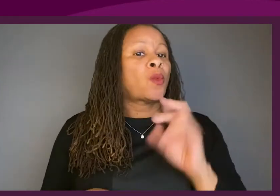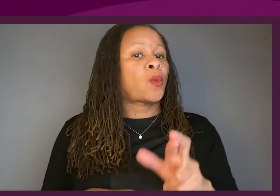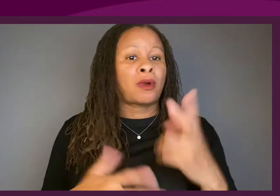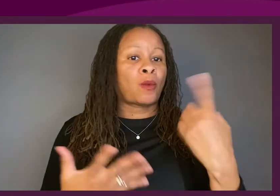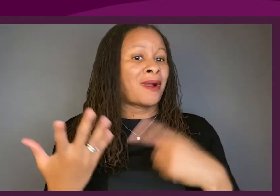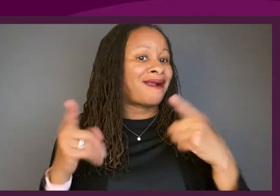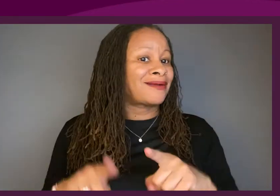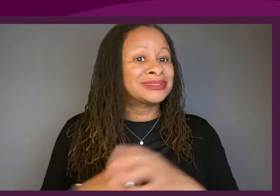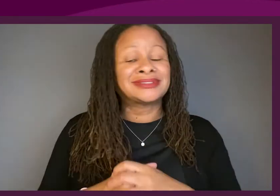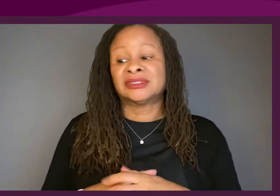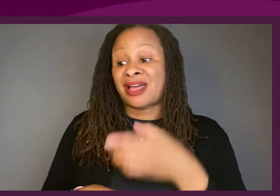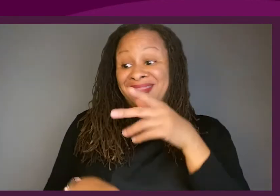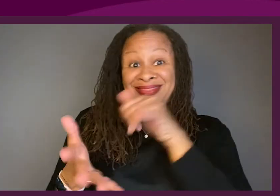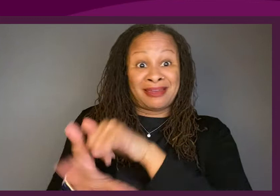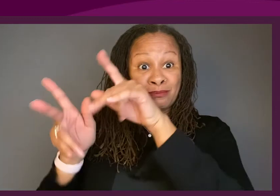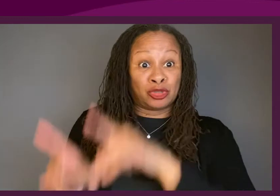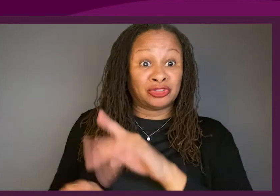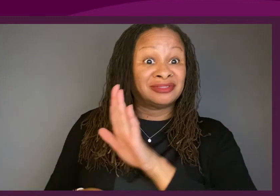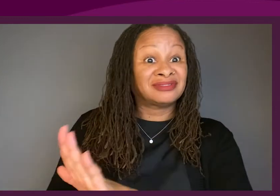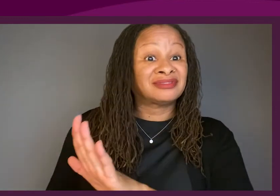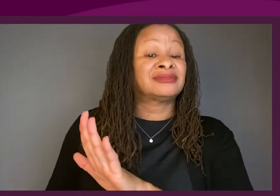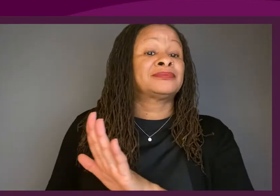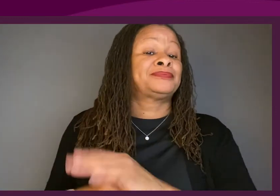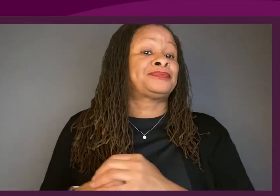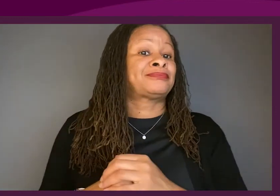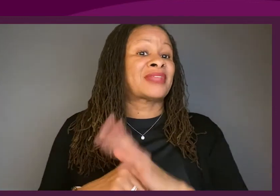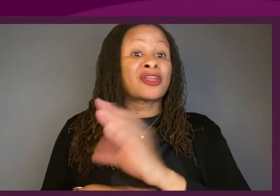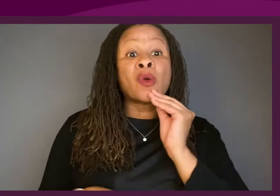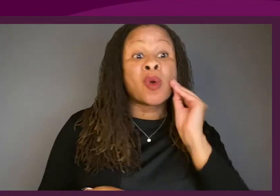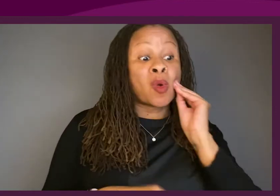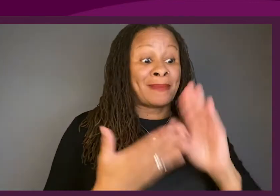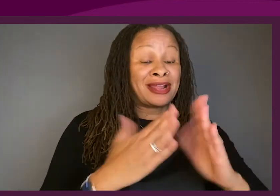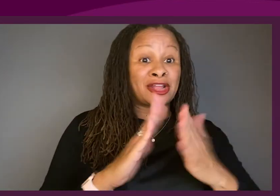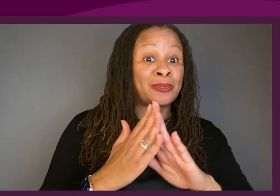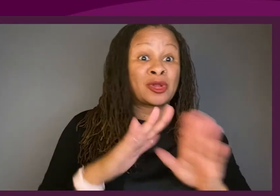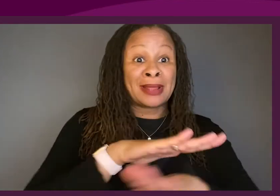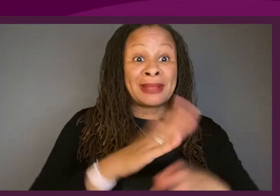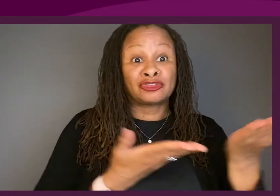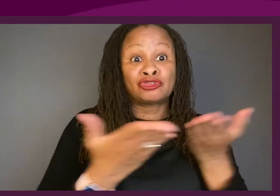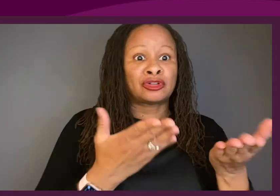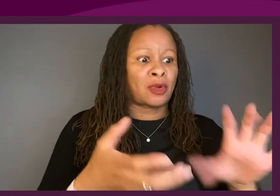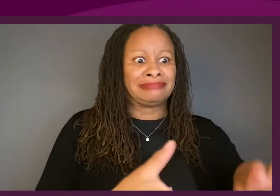home and community-based services are disrupted, the supports that they need have been damaged,